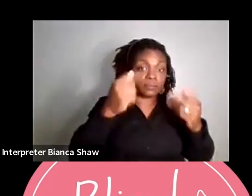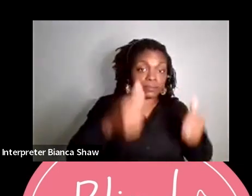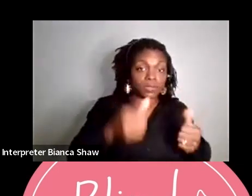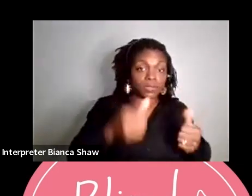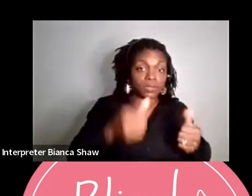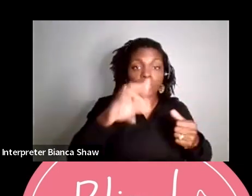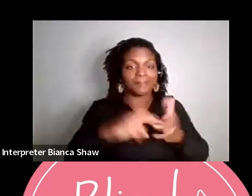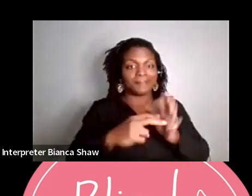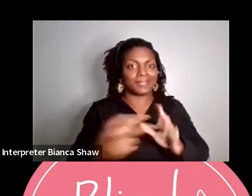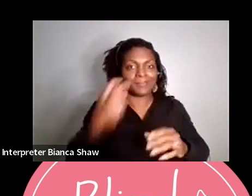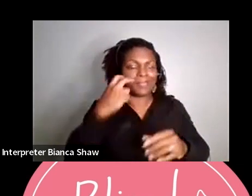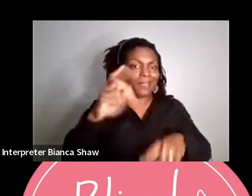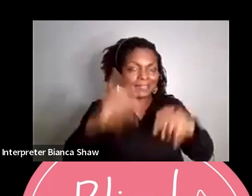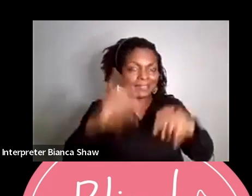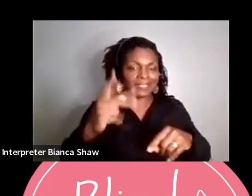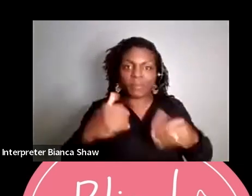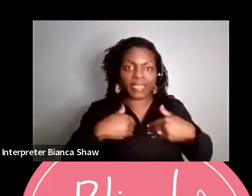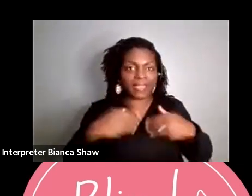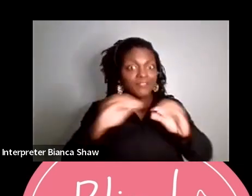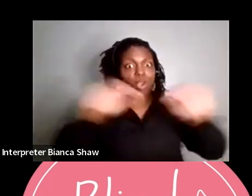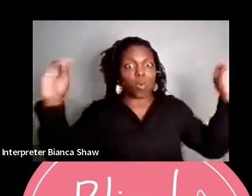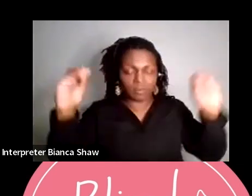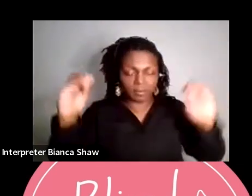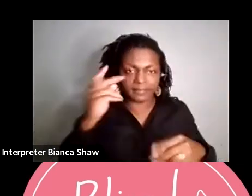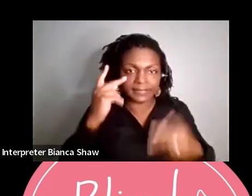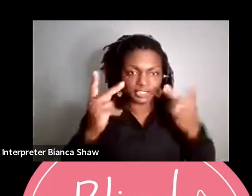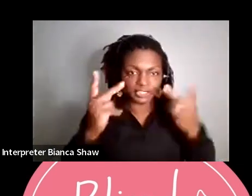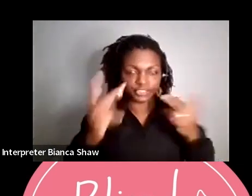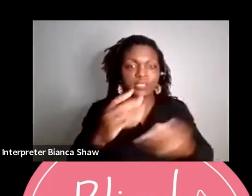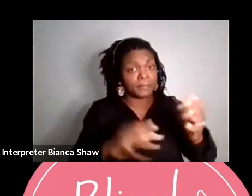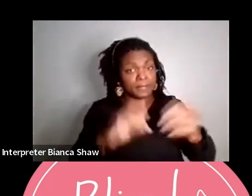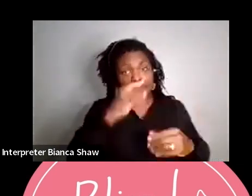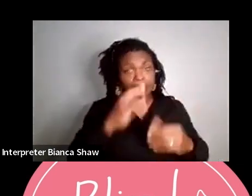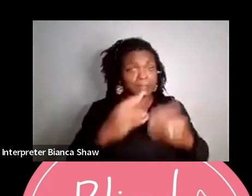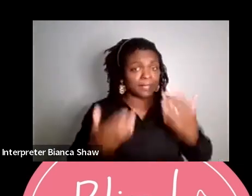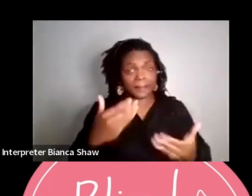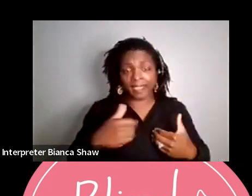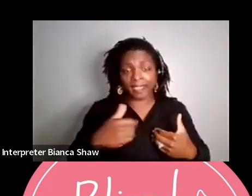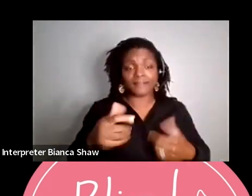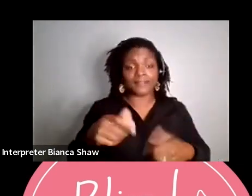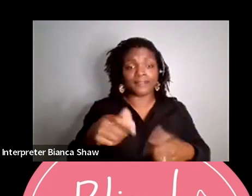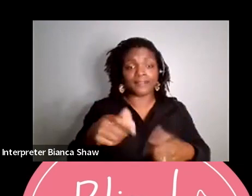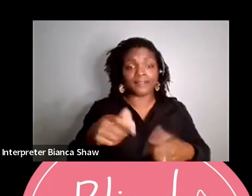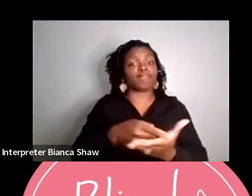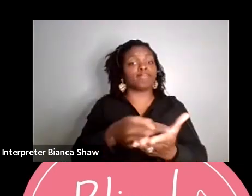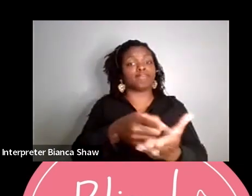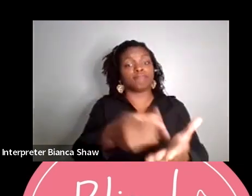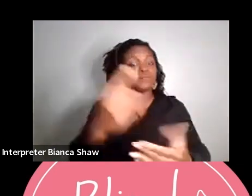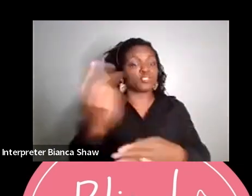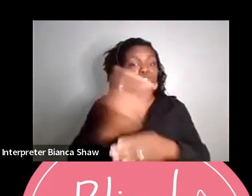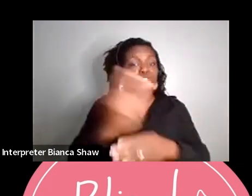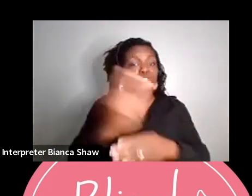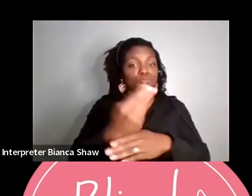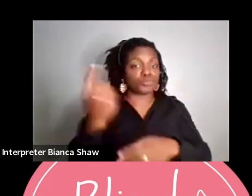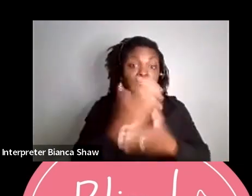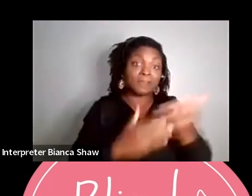blind, and they can't see? and they don't have vision, and so you know, some of the kids on here may have a key that they use all the time, and then some of them may have a cane that they don't use all the